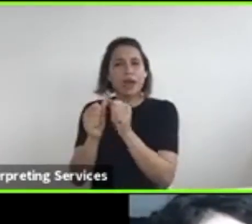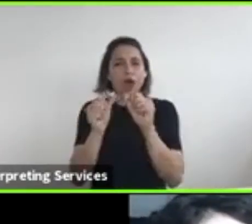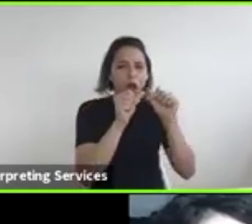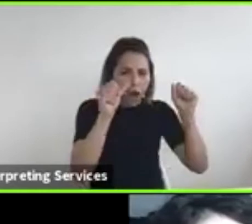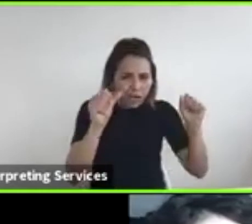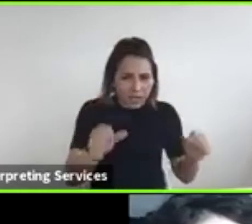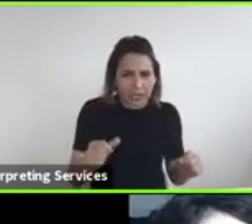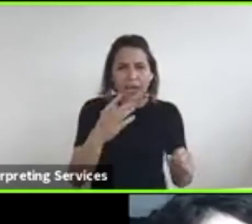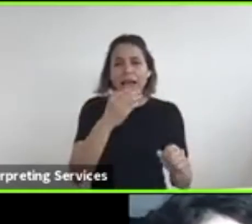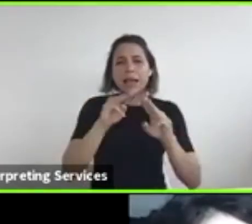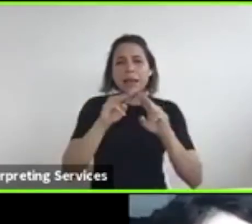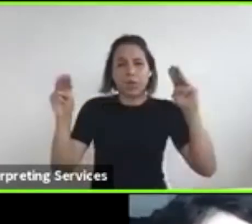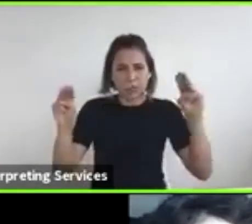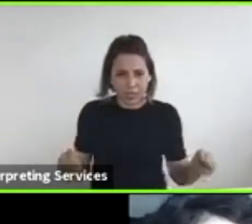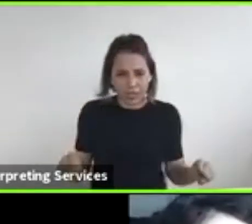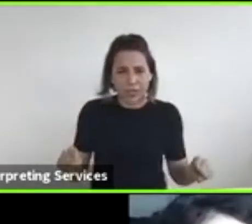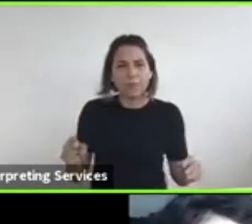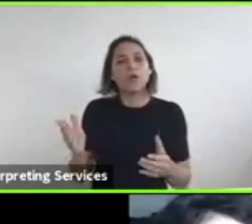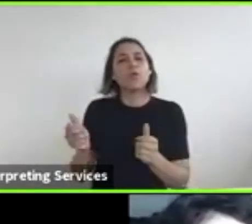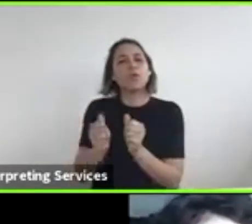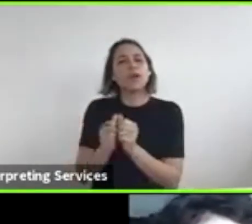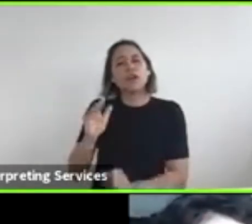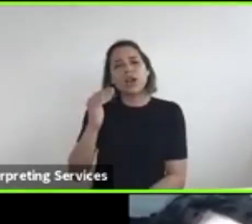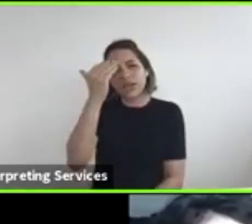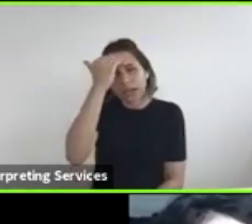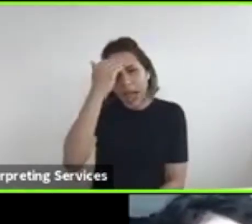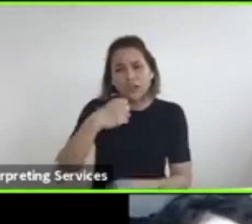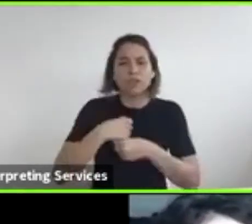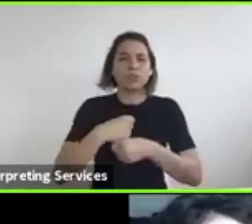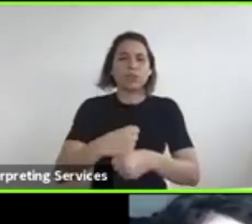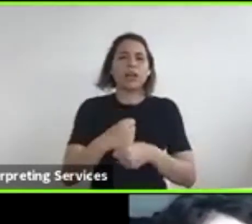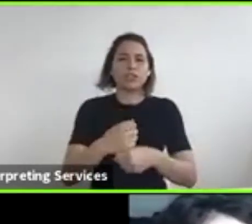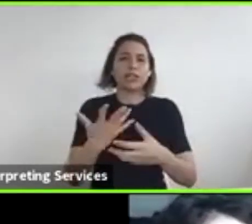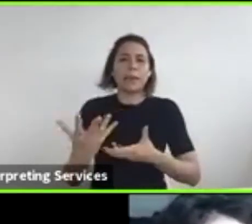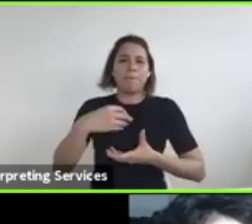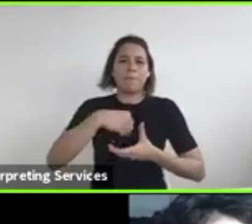PRODUCTION THROUGH EMBODIED FORMS OF MOVEMENT CONVERSATIONS. SHELDON RAYMORE,